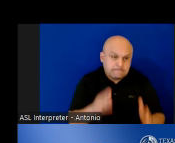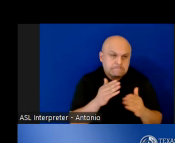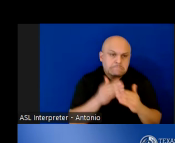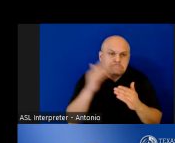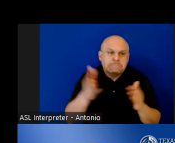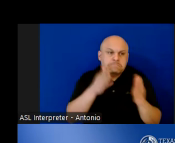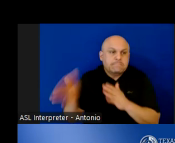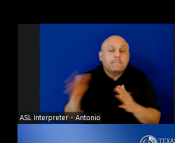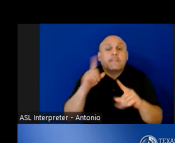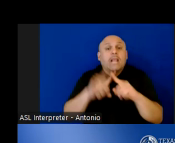Next slide.